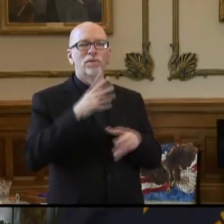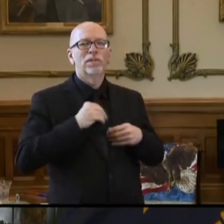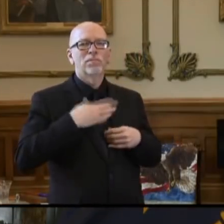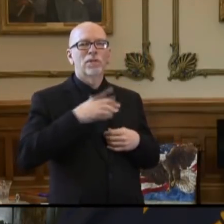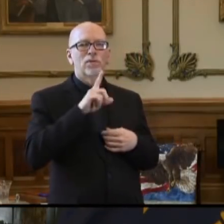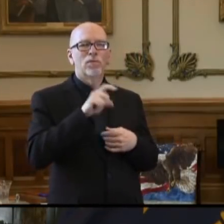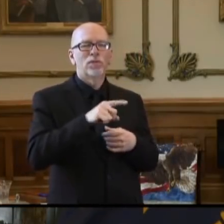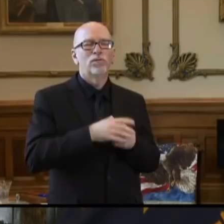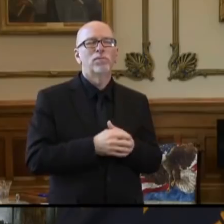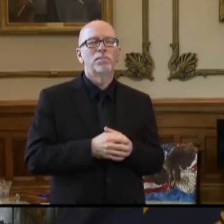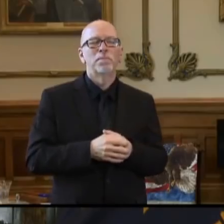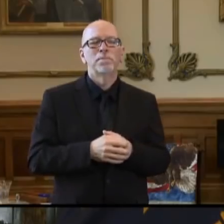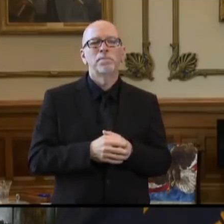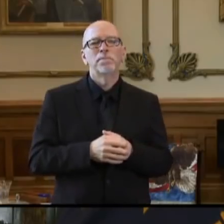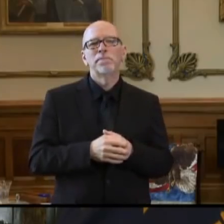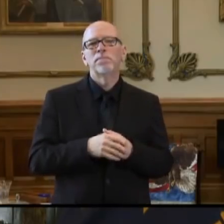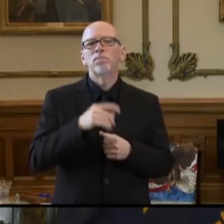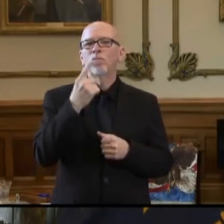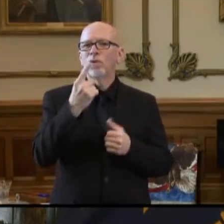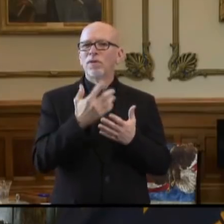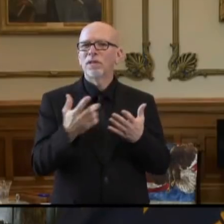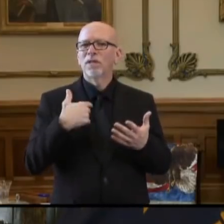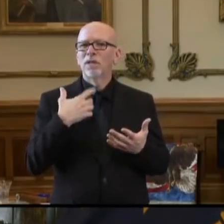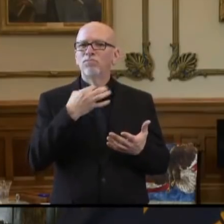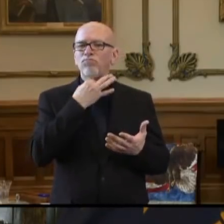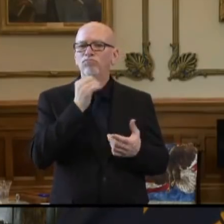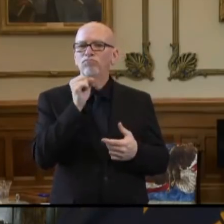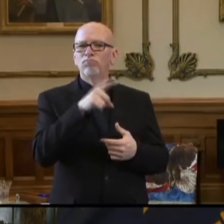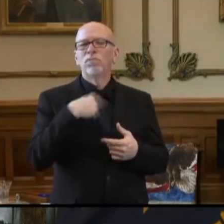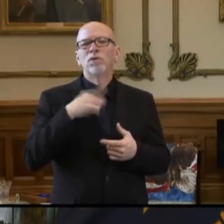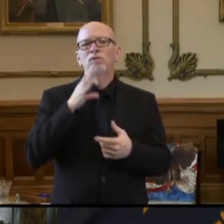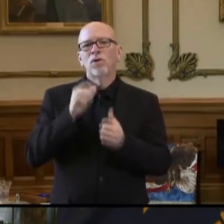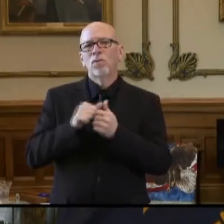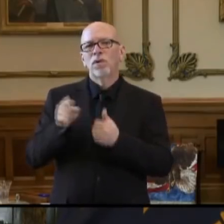STEVE. GOOD AFTERNOON, GOVERNOR AND THANKS FOR TAKING MY